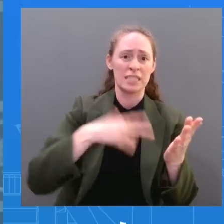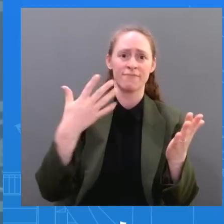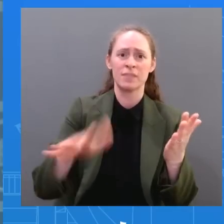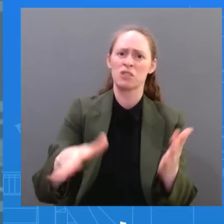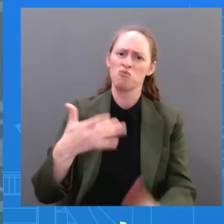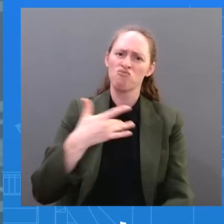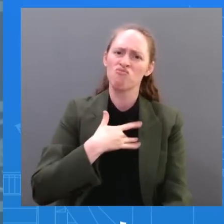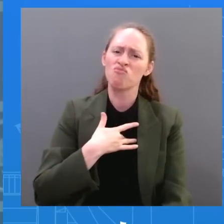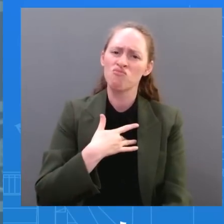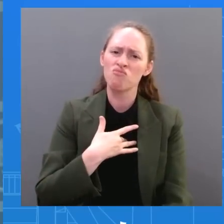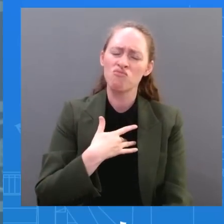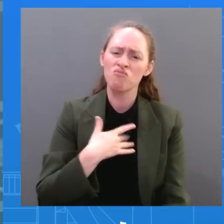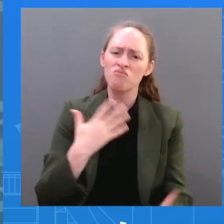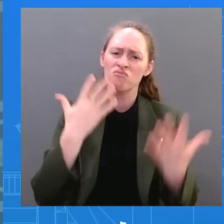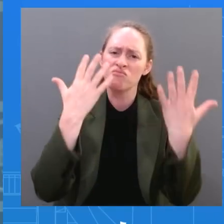takes that very personally as well.